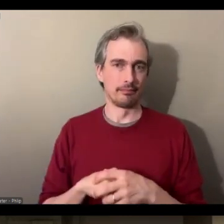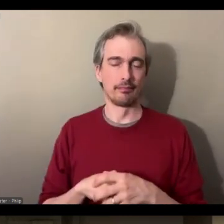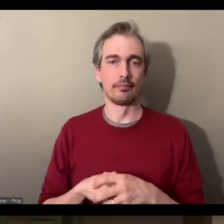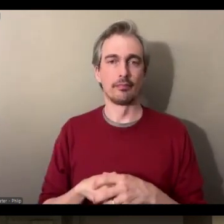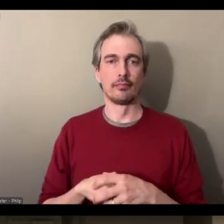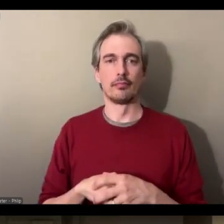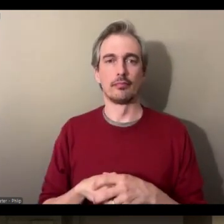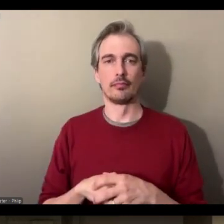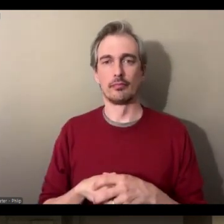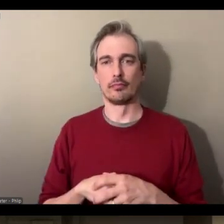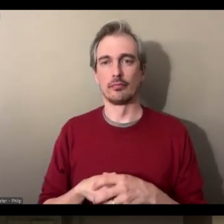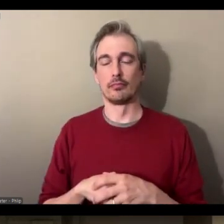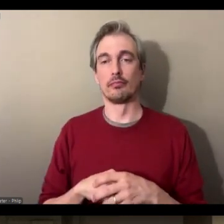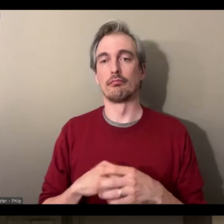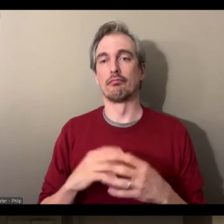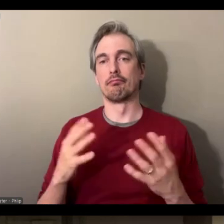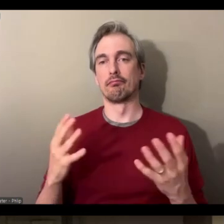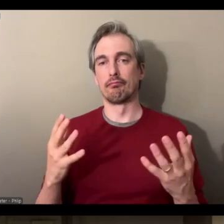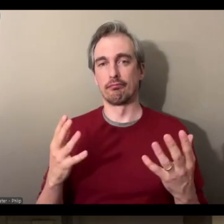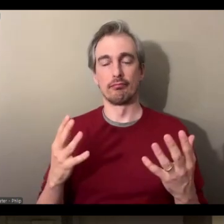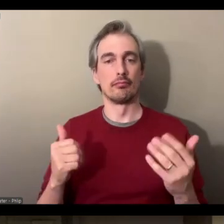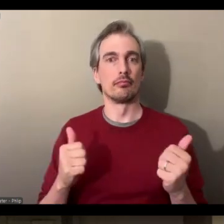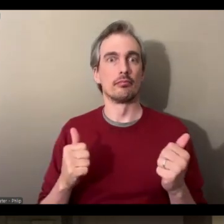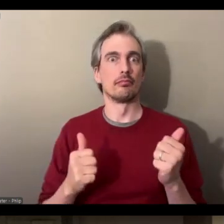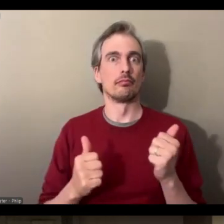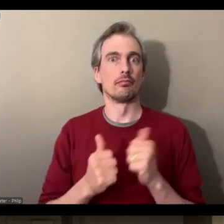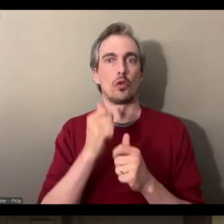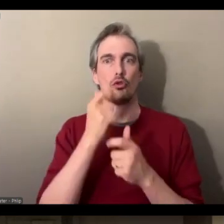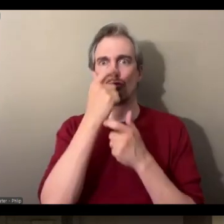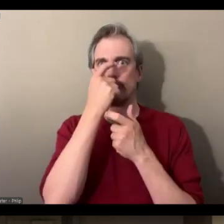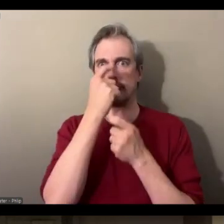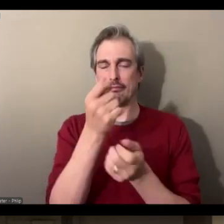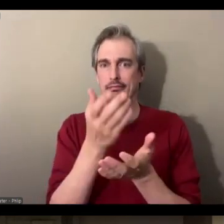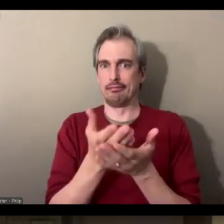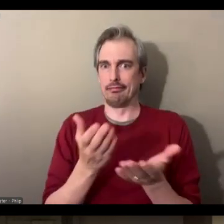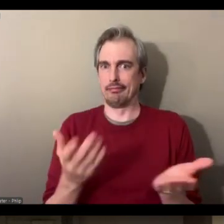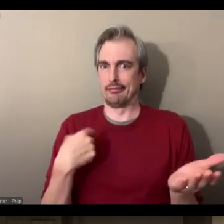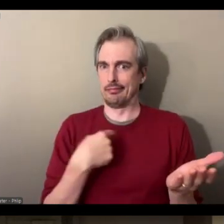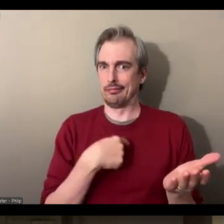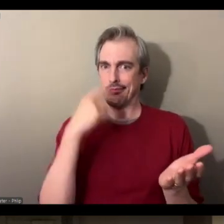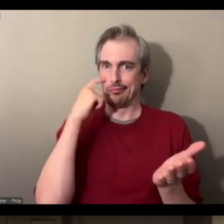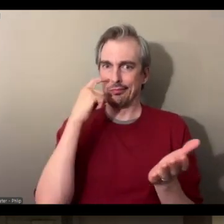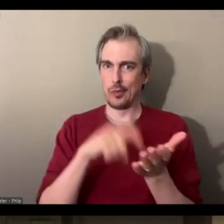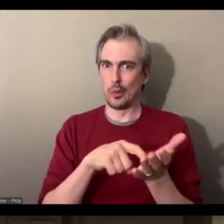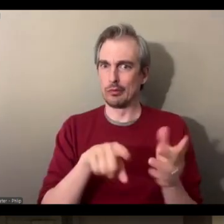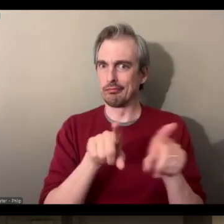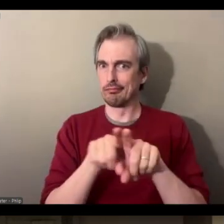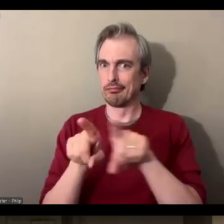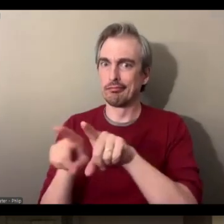the most interesting thing that we found, too, after we did that user testing, we did our seat